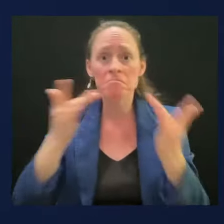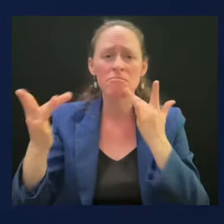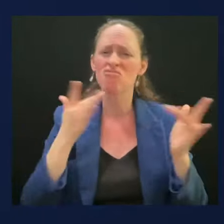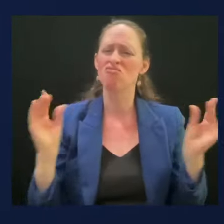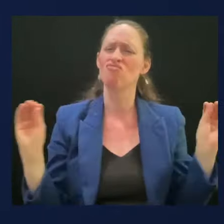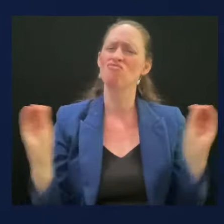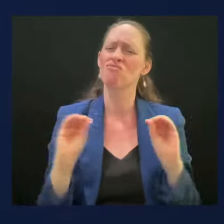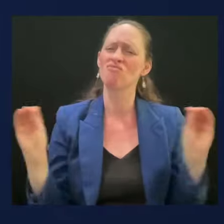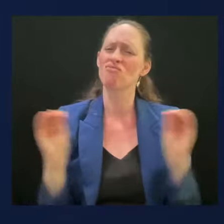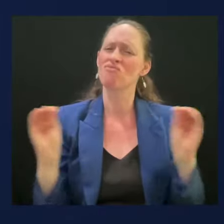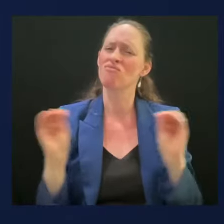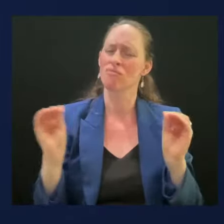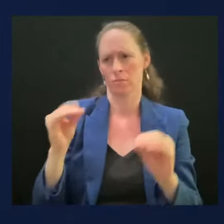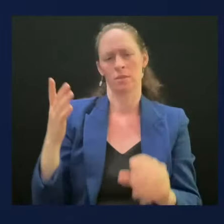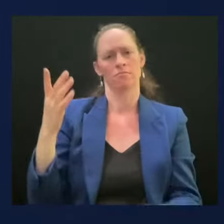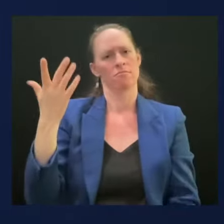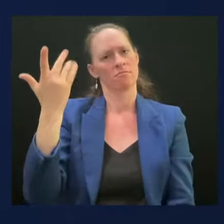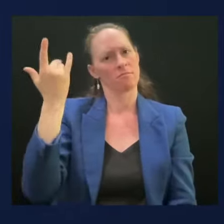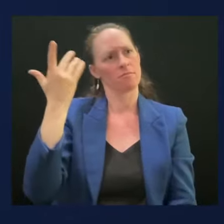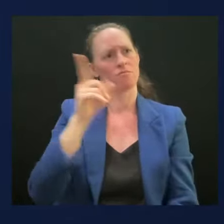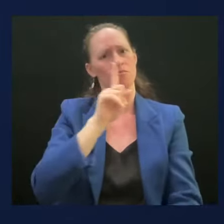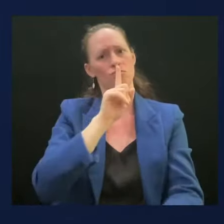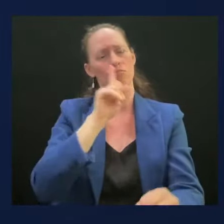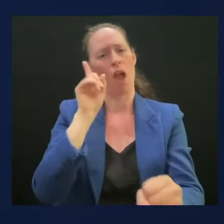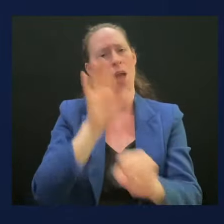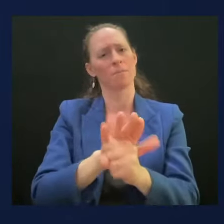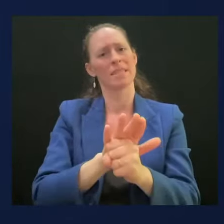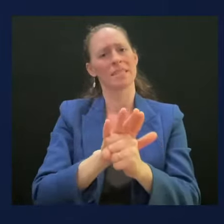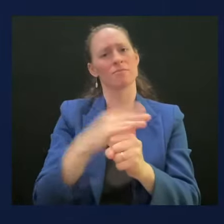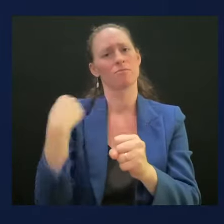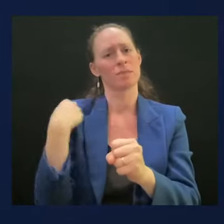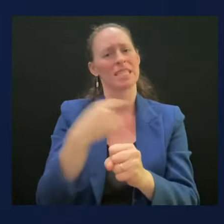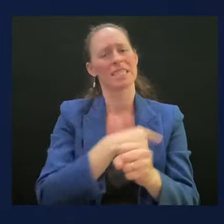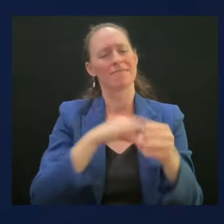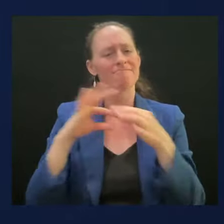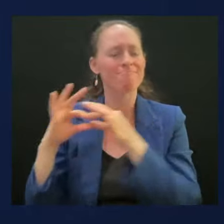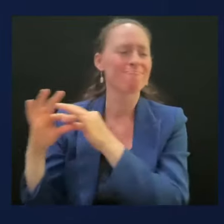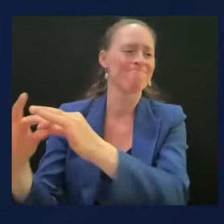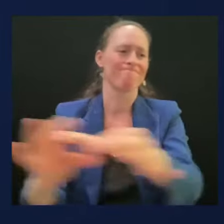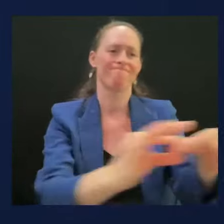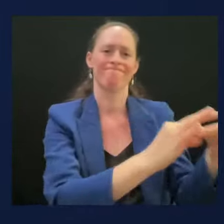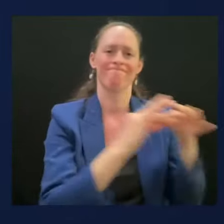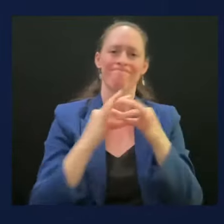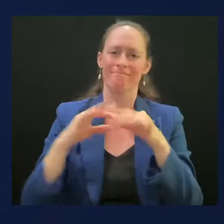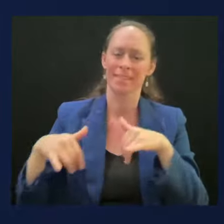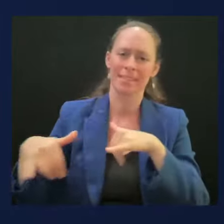There is nothing more important, nothing more sacred, nothing more American.